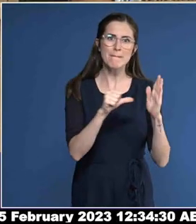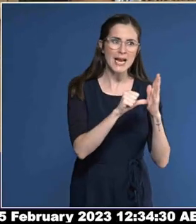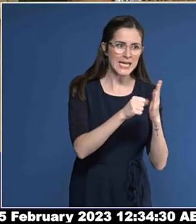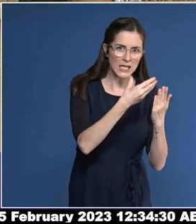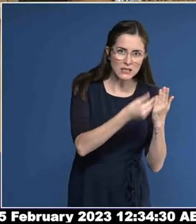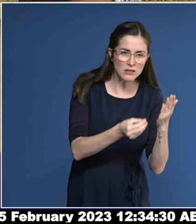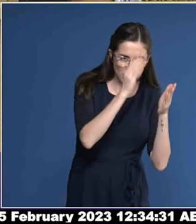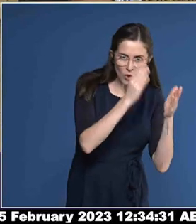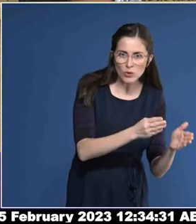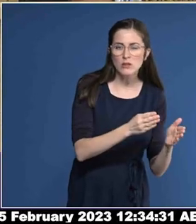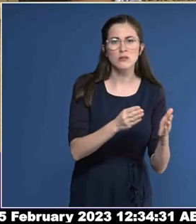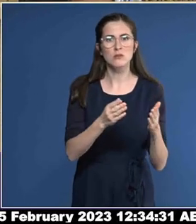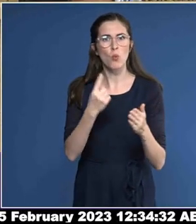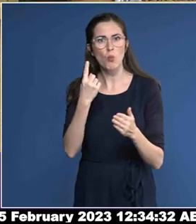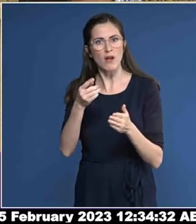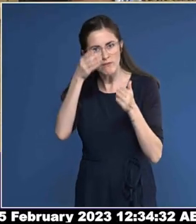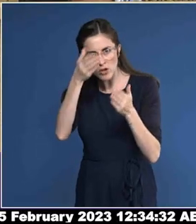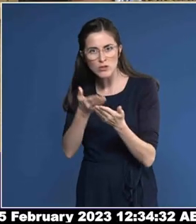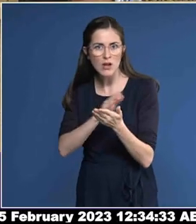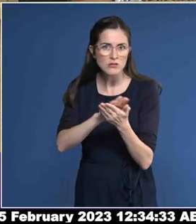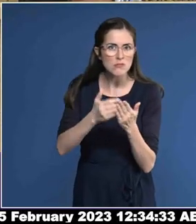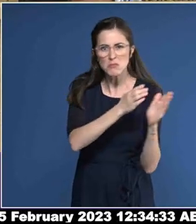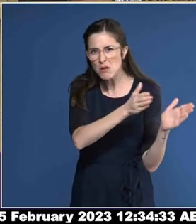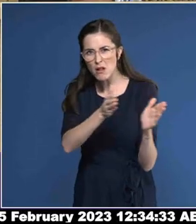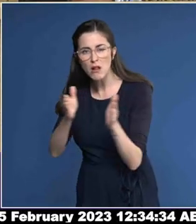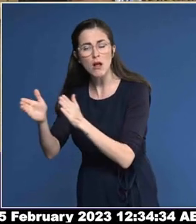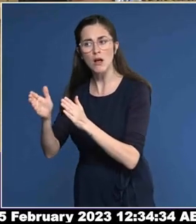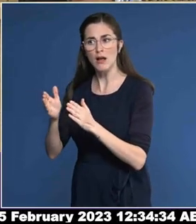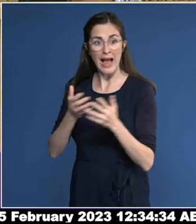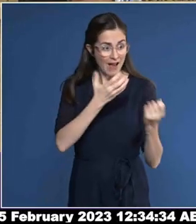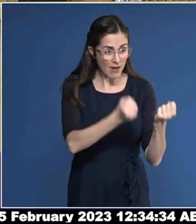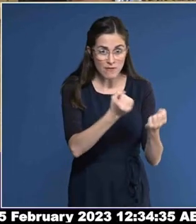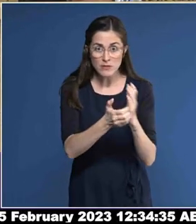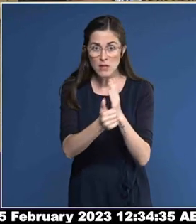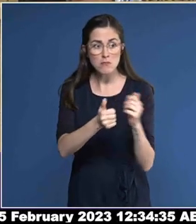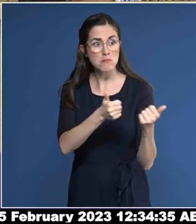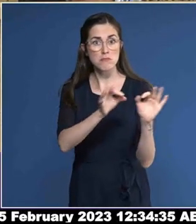training. And accepting that sometimes that the directors are there in a voluntary